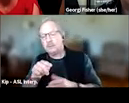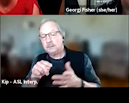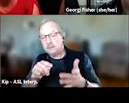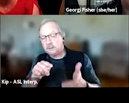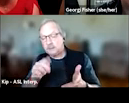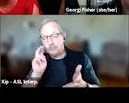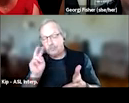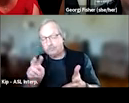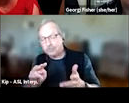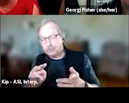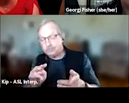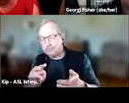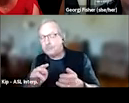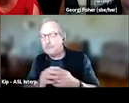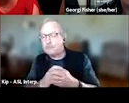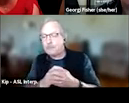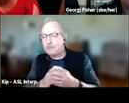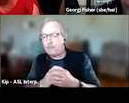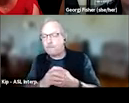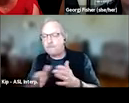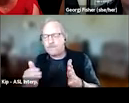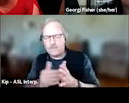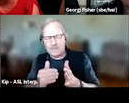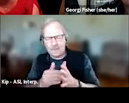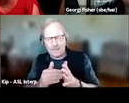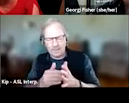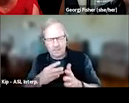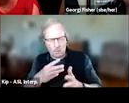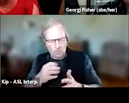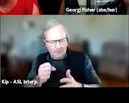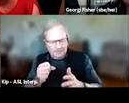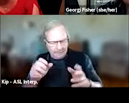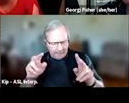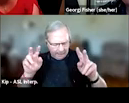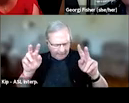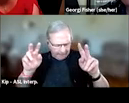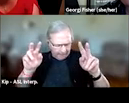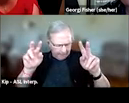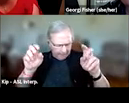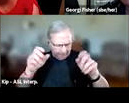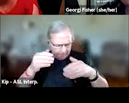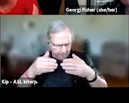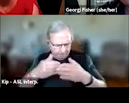we, again, there was a theme about social security offices,